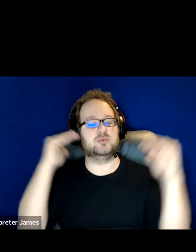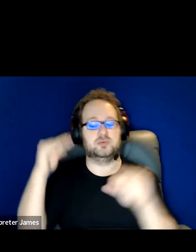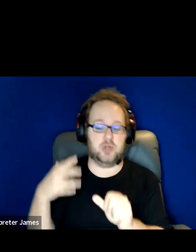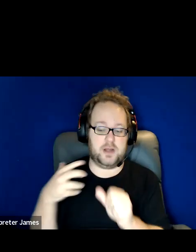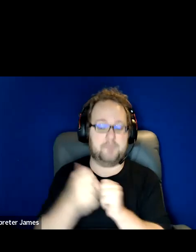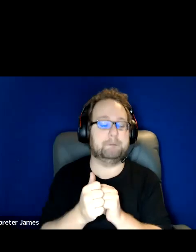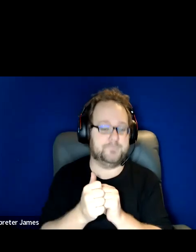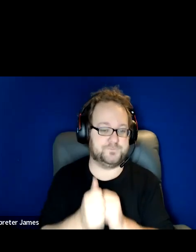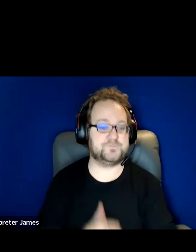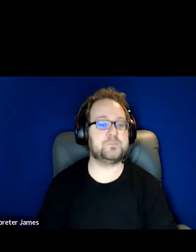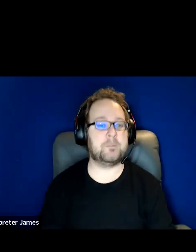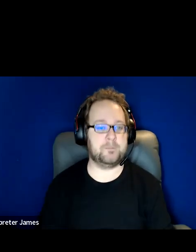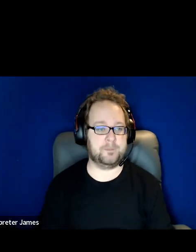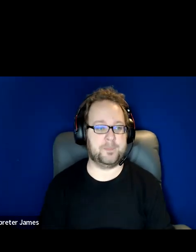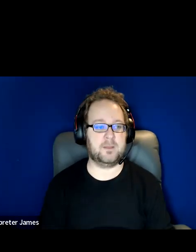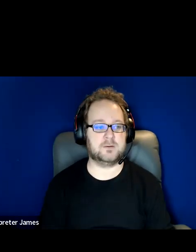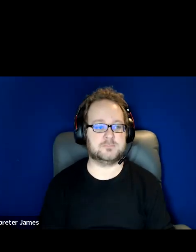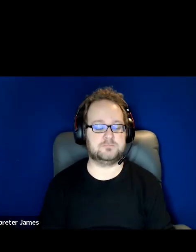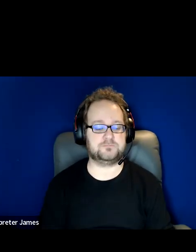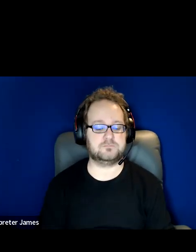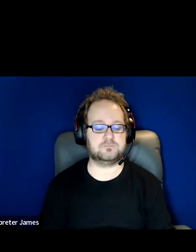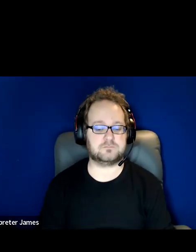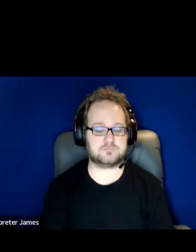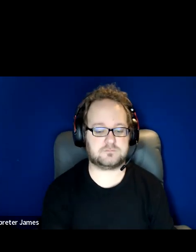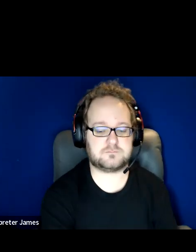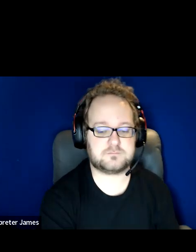Next slide